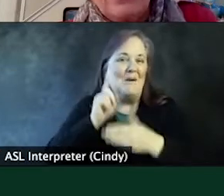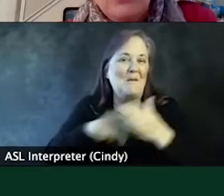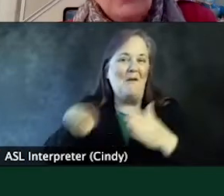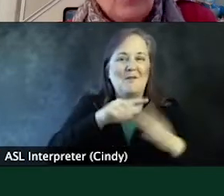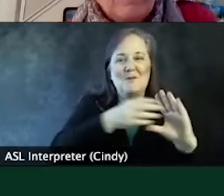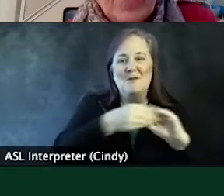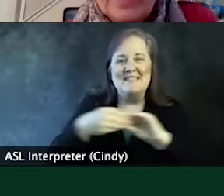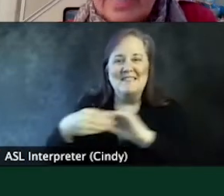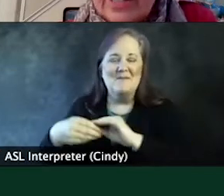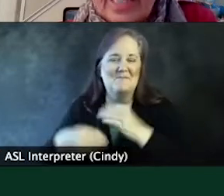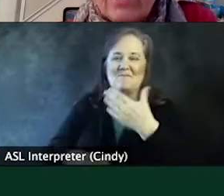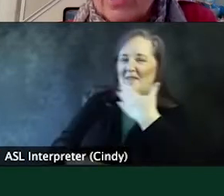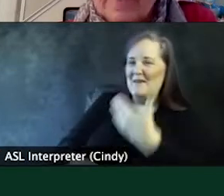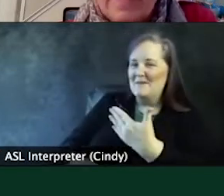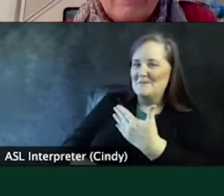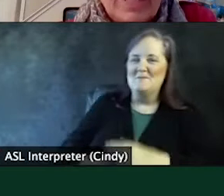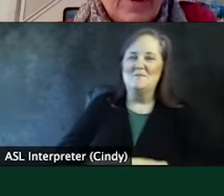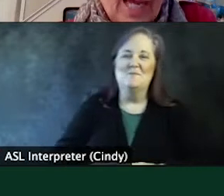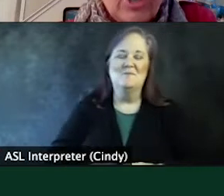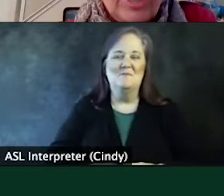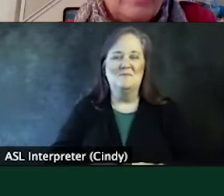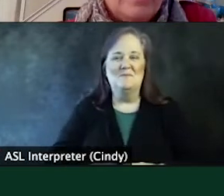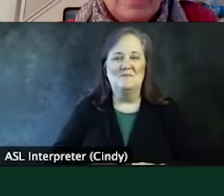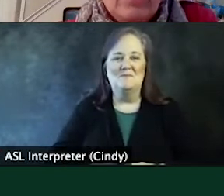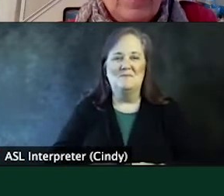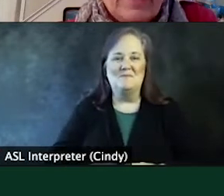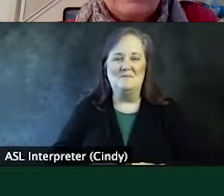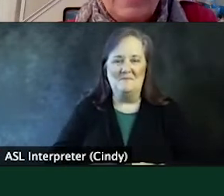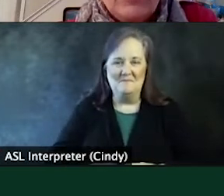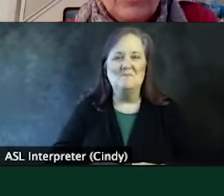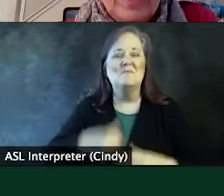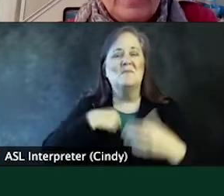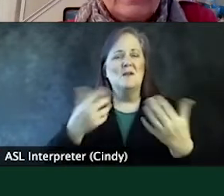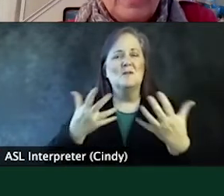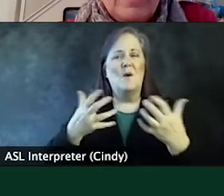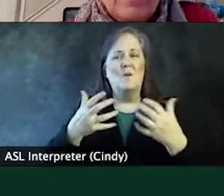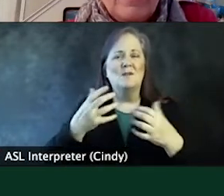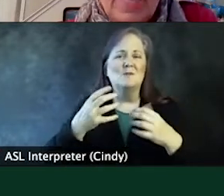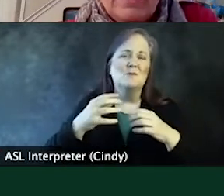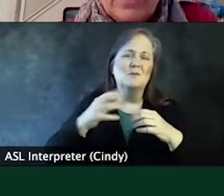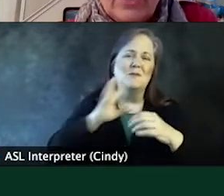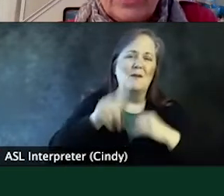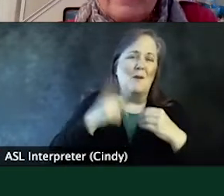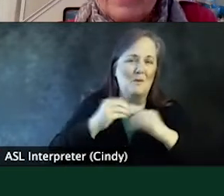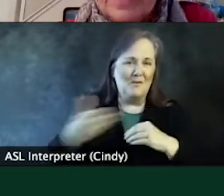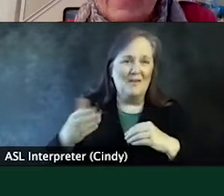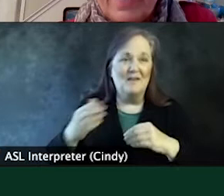who are volunteering at just about every location, helping us make sure that the ballots are delivered safely